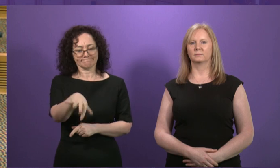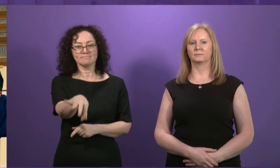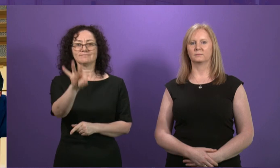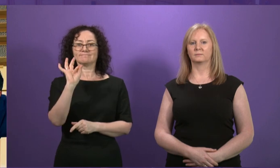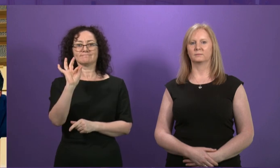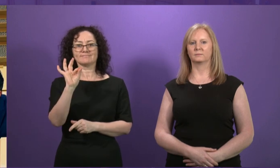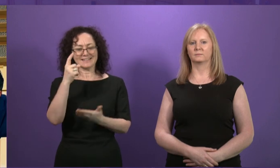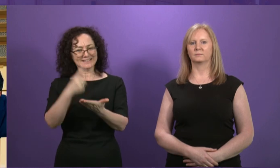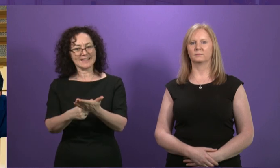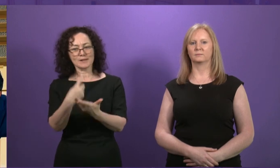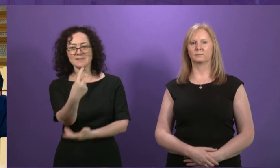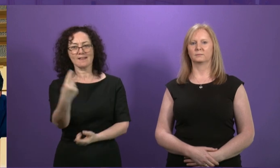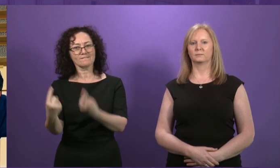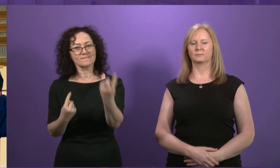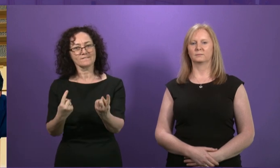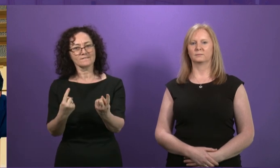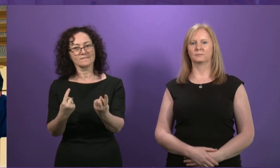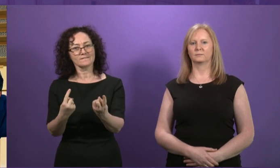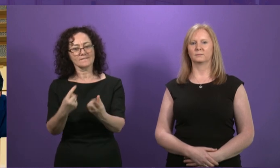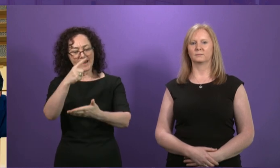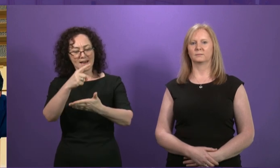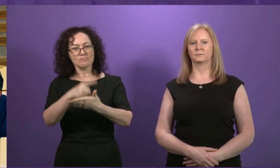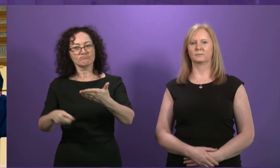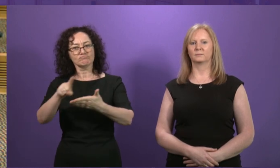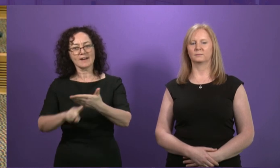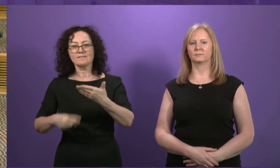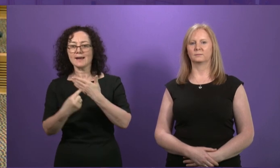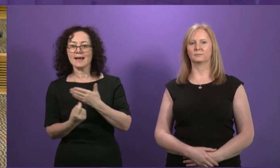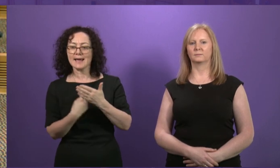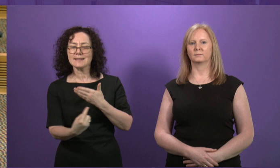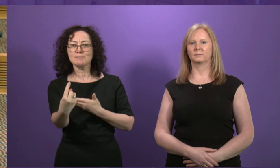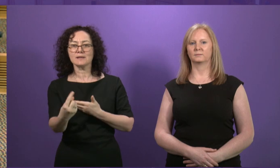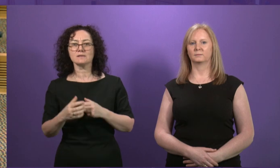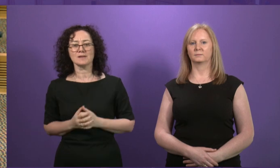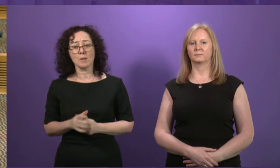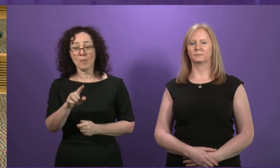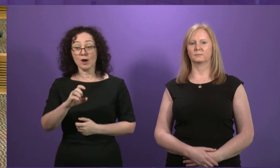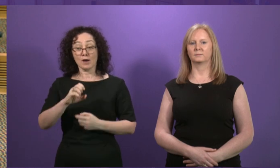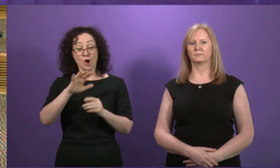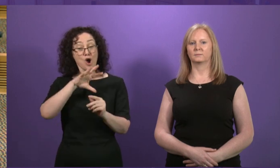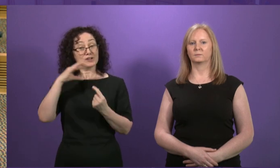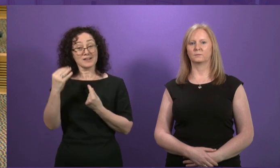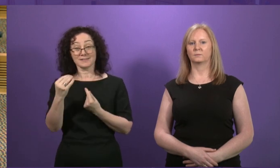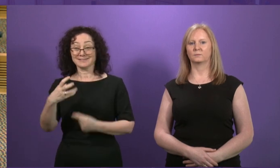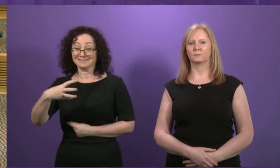The Tories are so scared that people would choose independence at the next time of asking